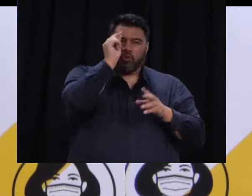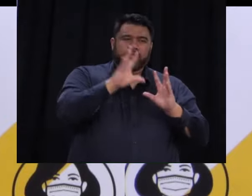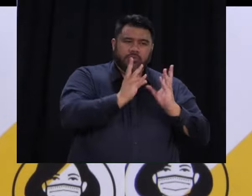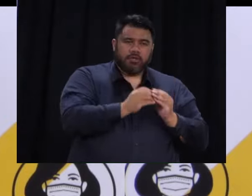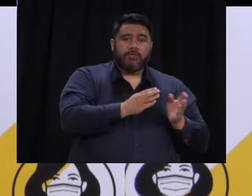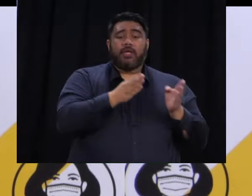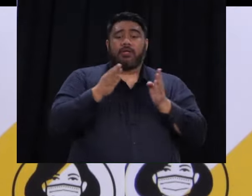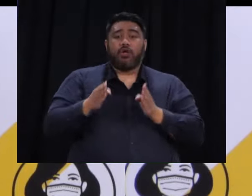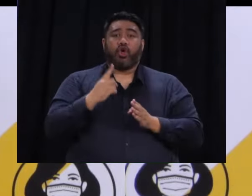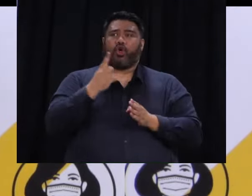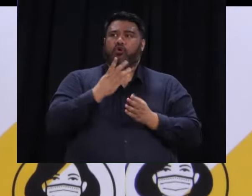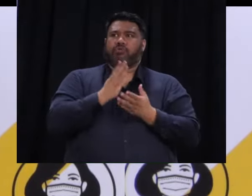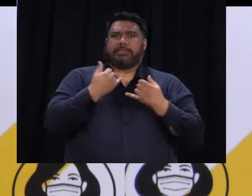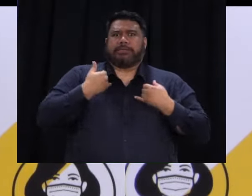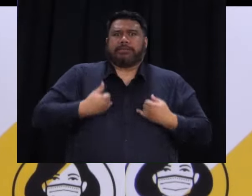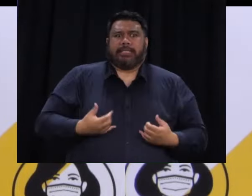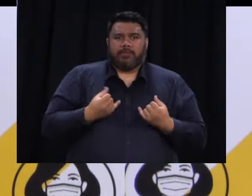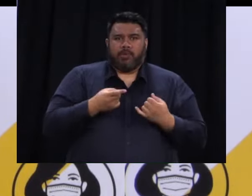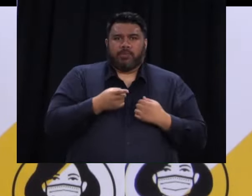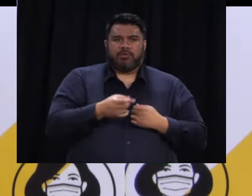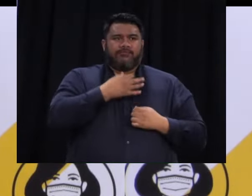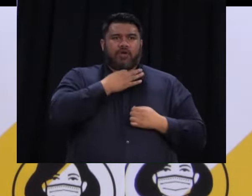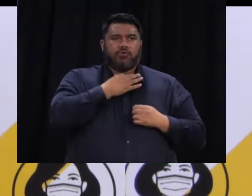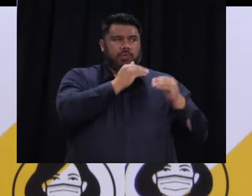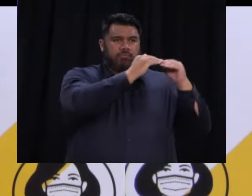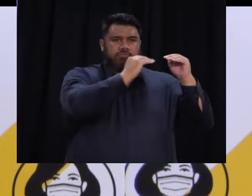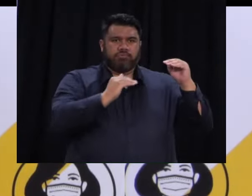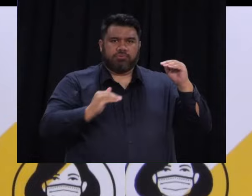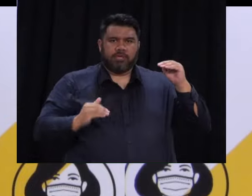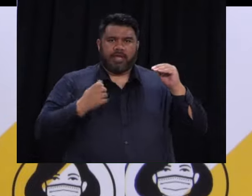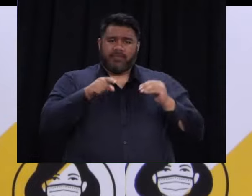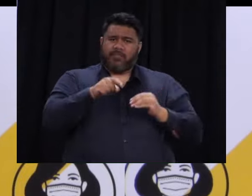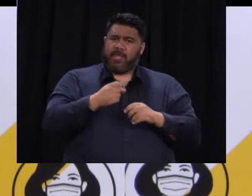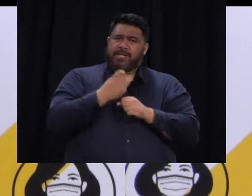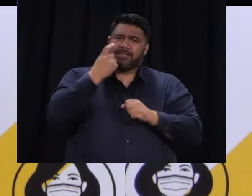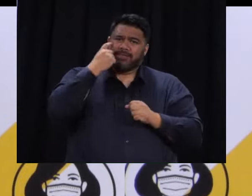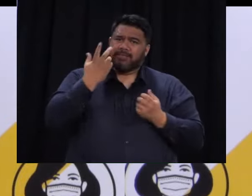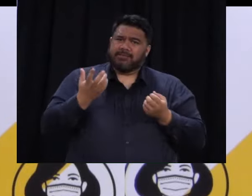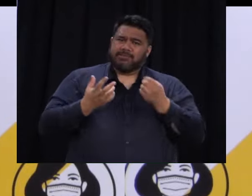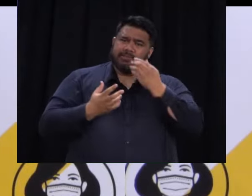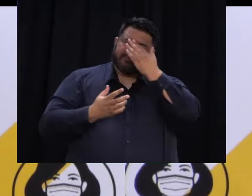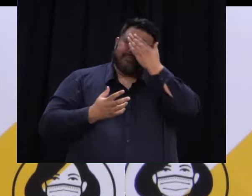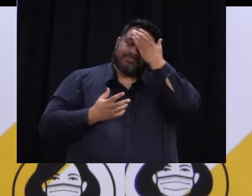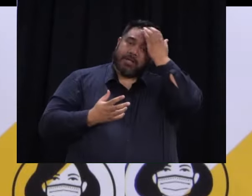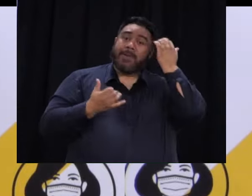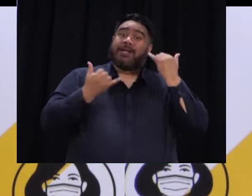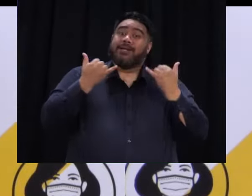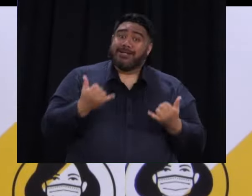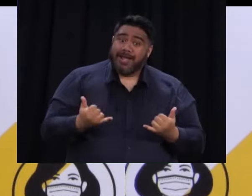to COVID coming in and then our health workforce and then those with health conditions, those who would be the most